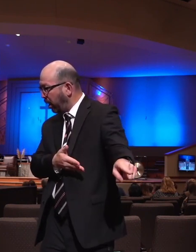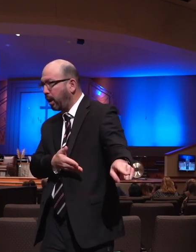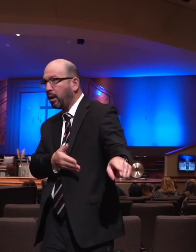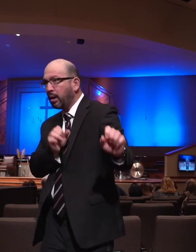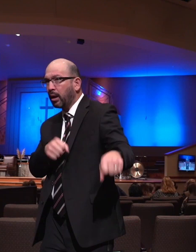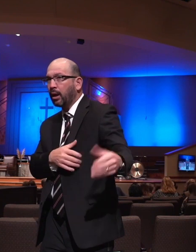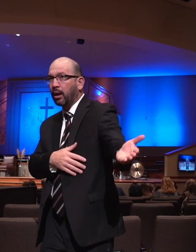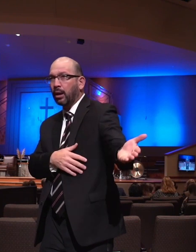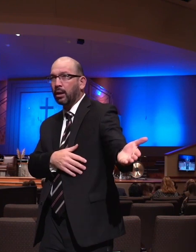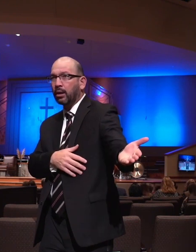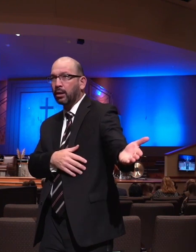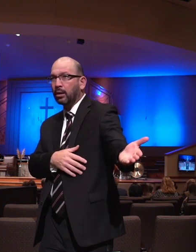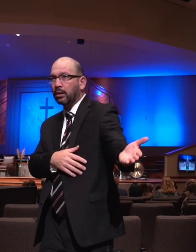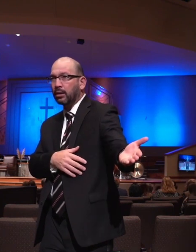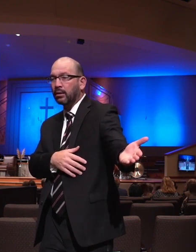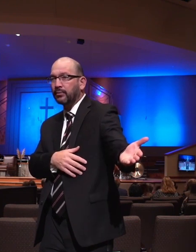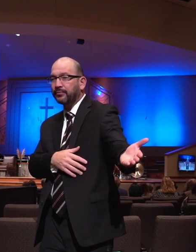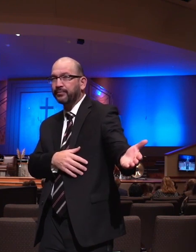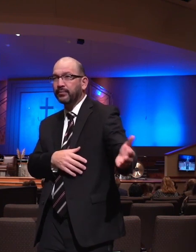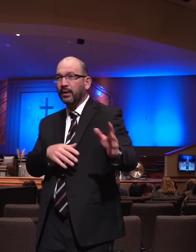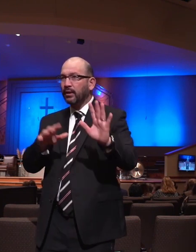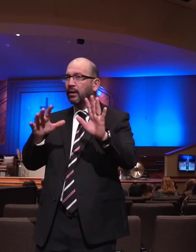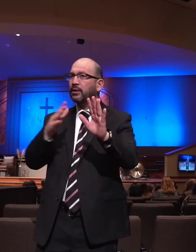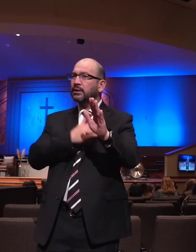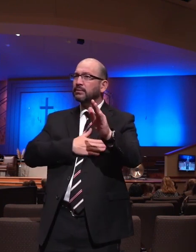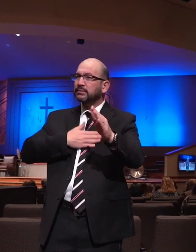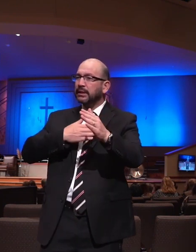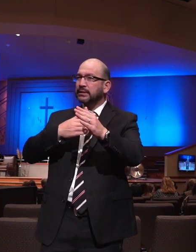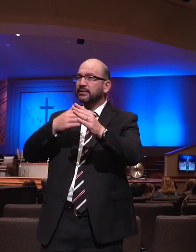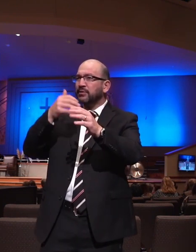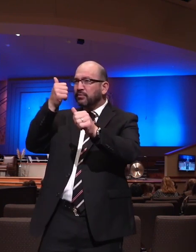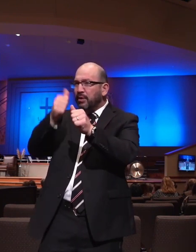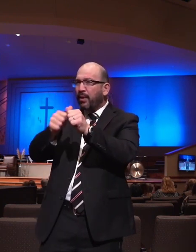appointments okay everyone together every trip is a missions trip